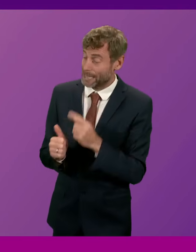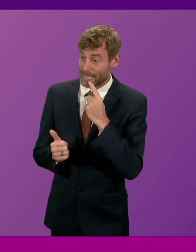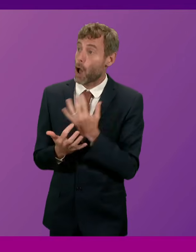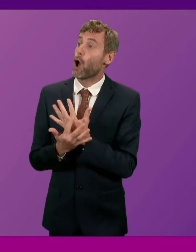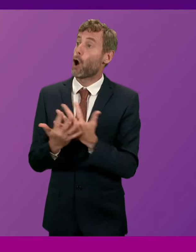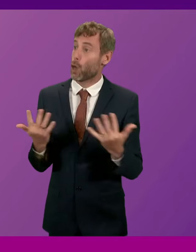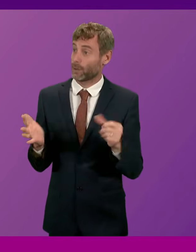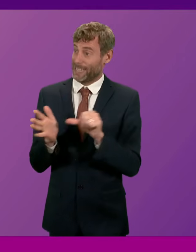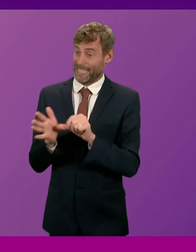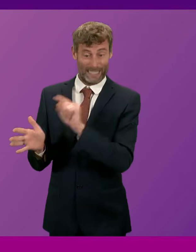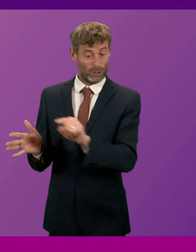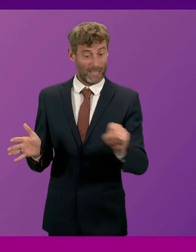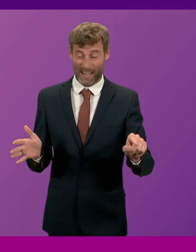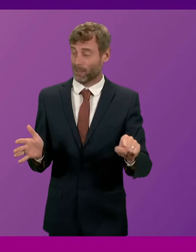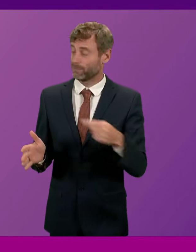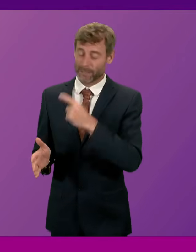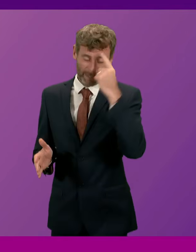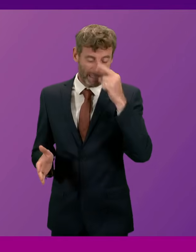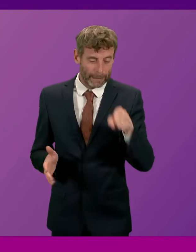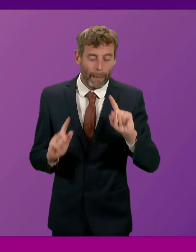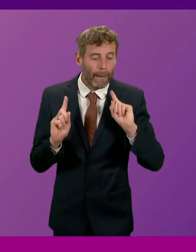he has given up on keeping Scotland’s communities safe?